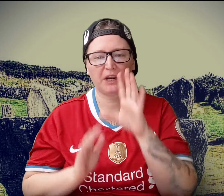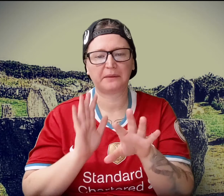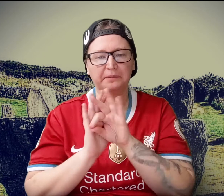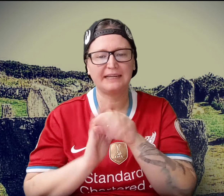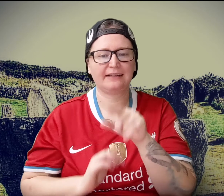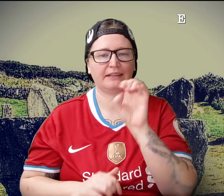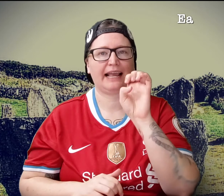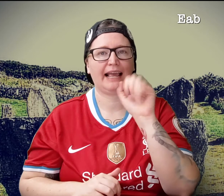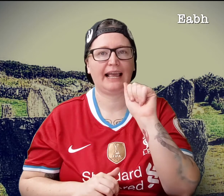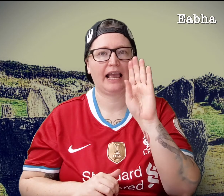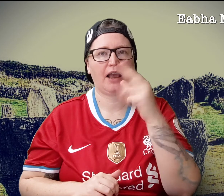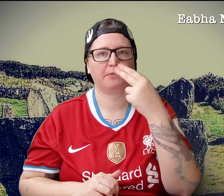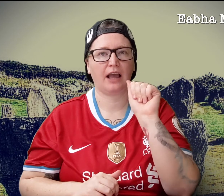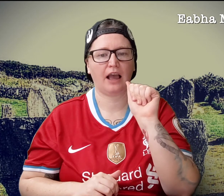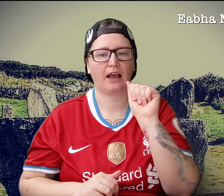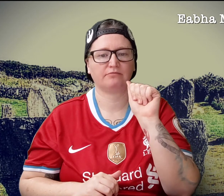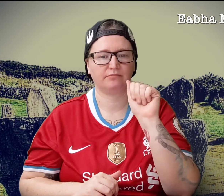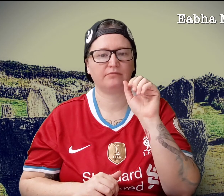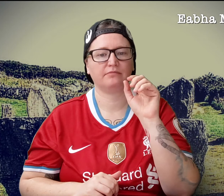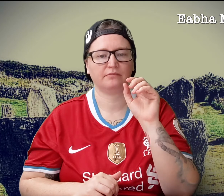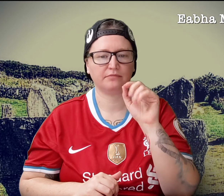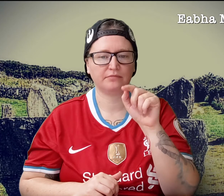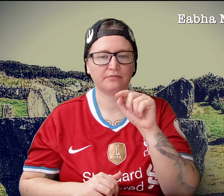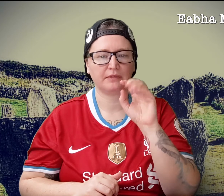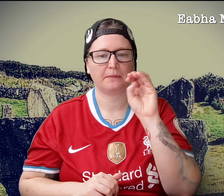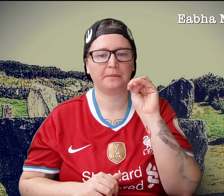I'm just going to go there and pick one the first one I have is Ebha McBrideii